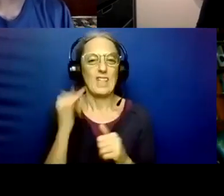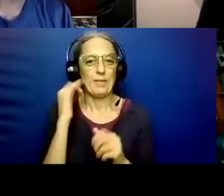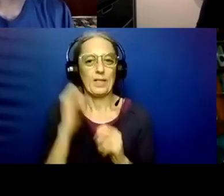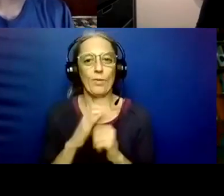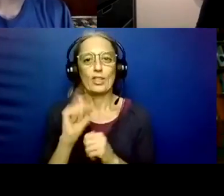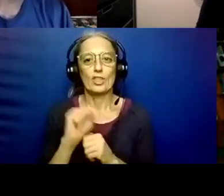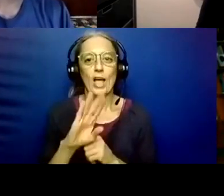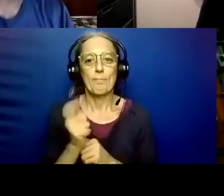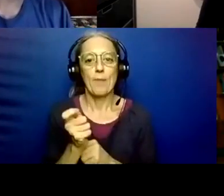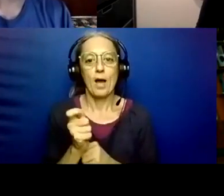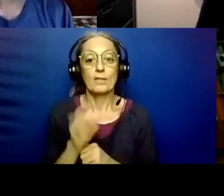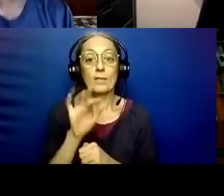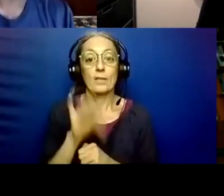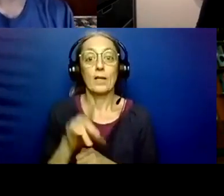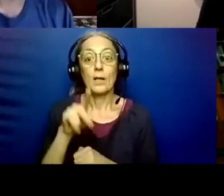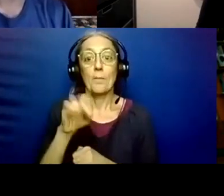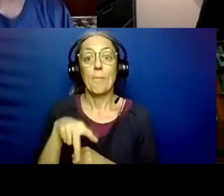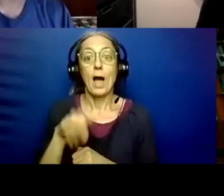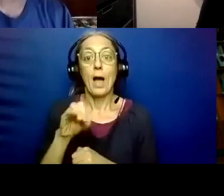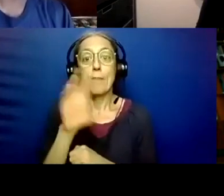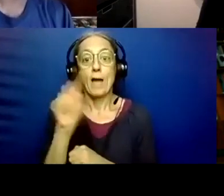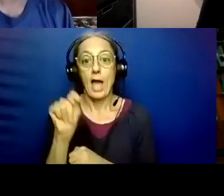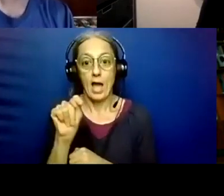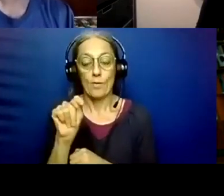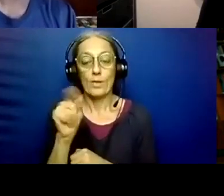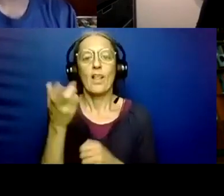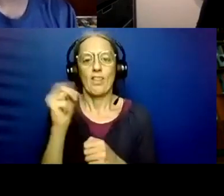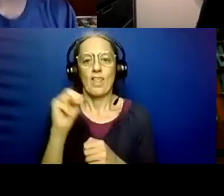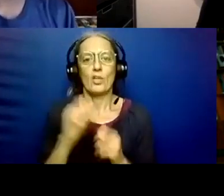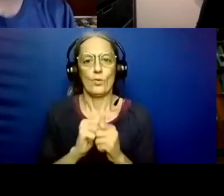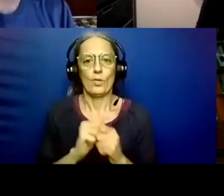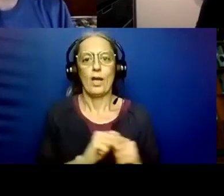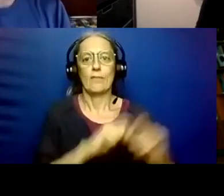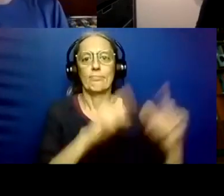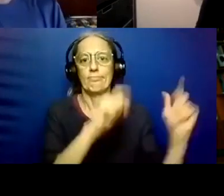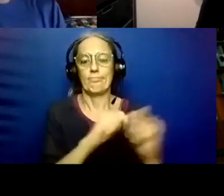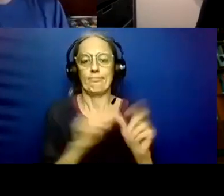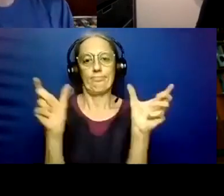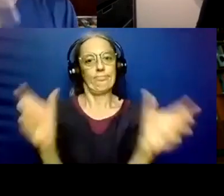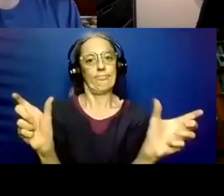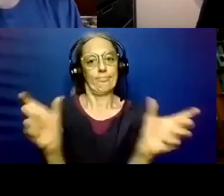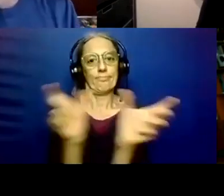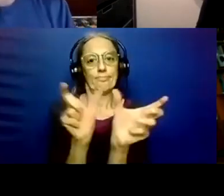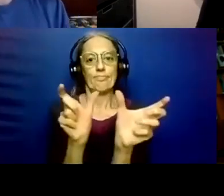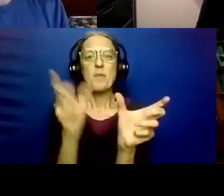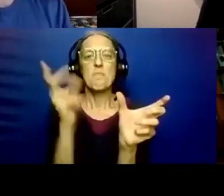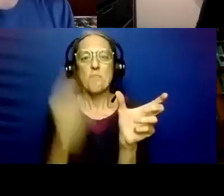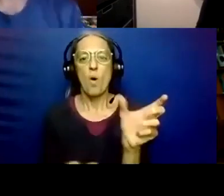the transcript box and the chat box visible side by side. Today's webinar is being recorded,